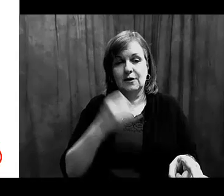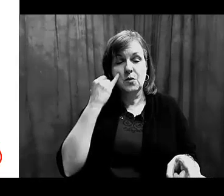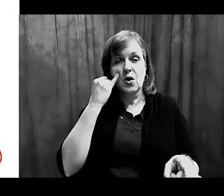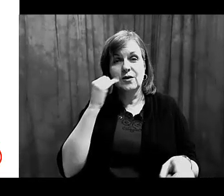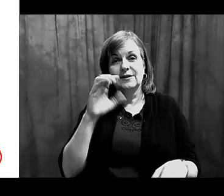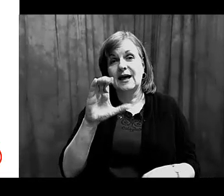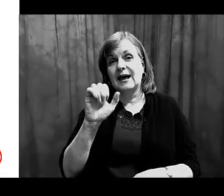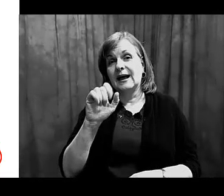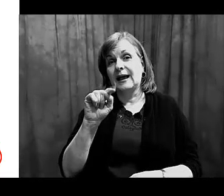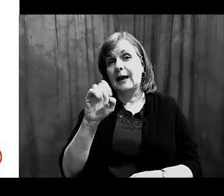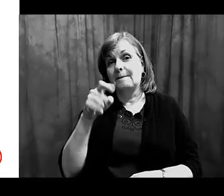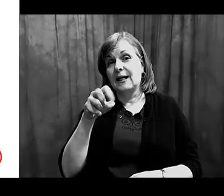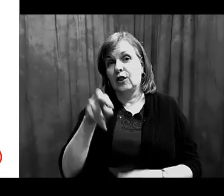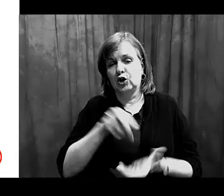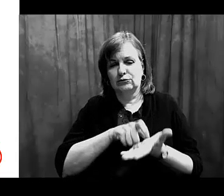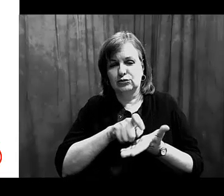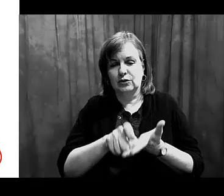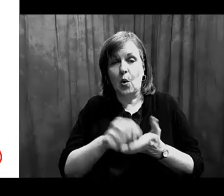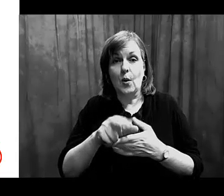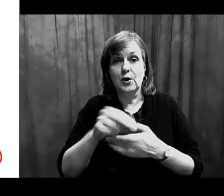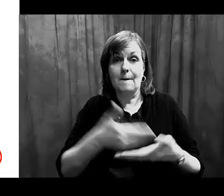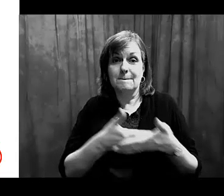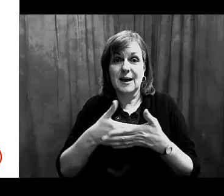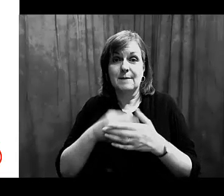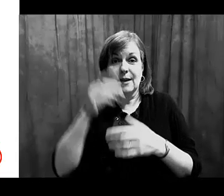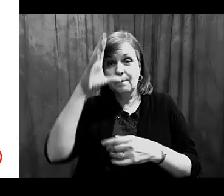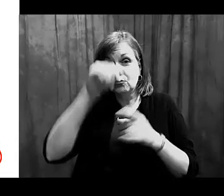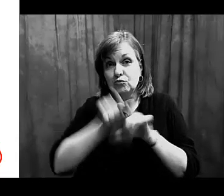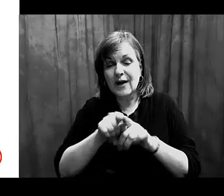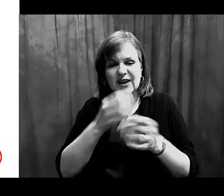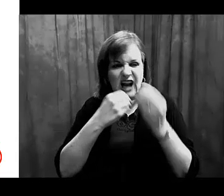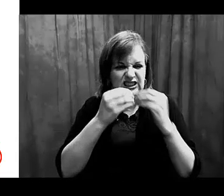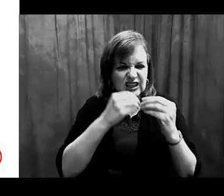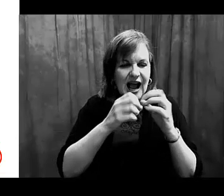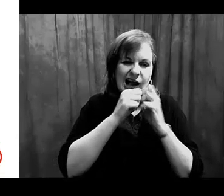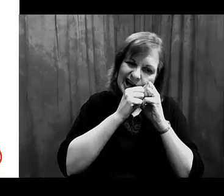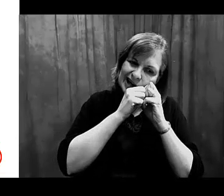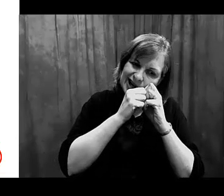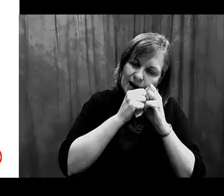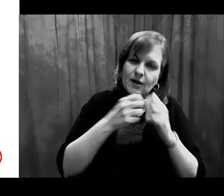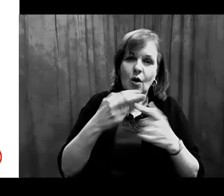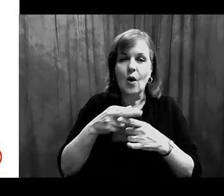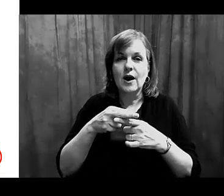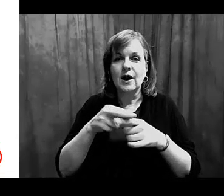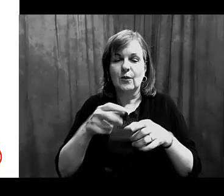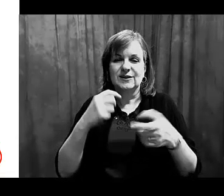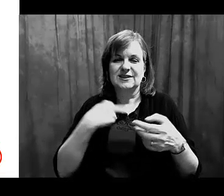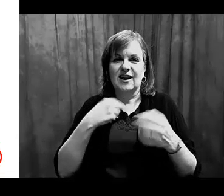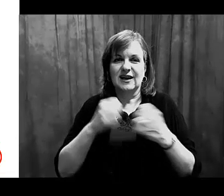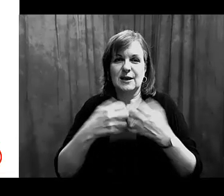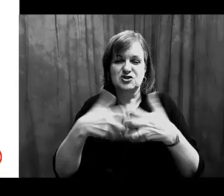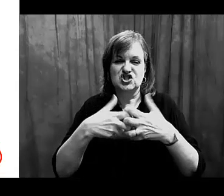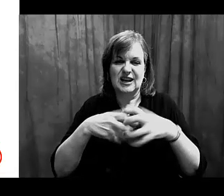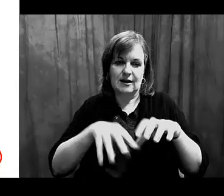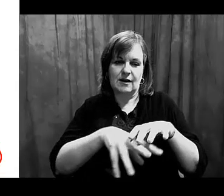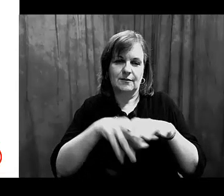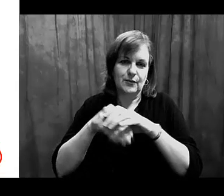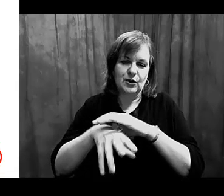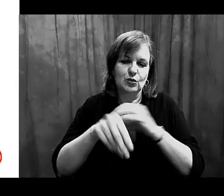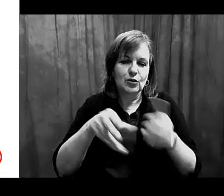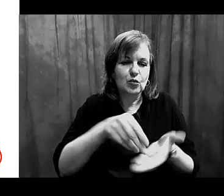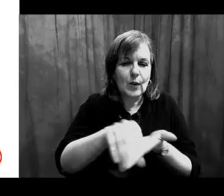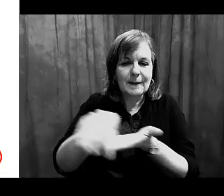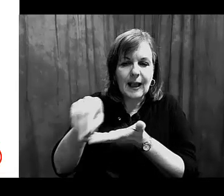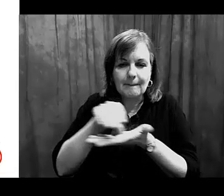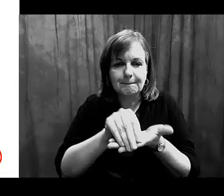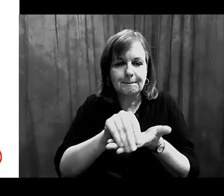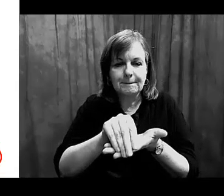that could've been chewed by caterpillar could have been chewed by your baby brother! could have got caught in a sweeper!